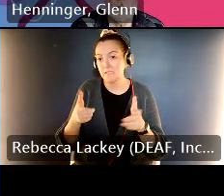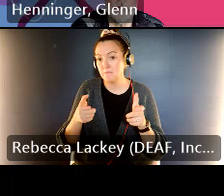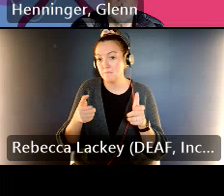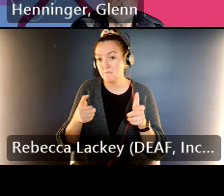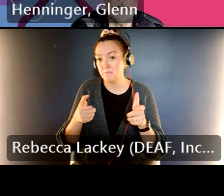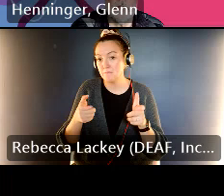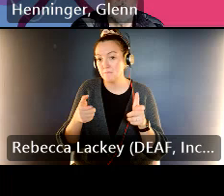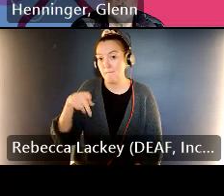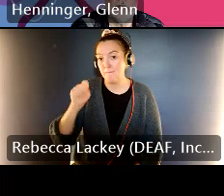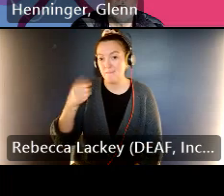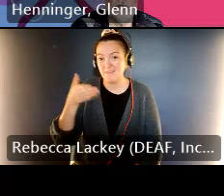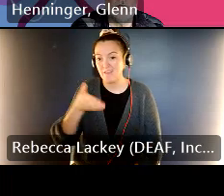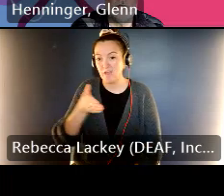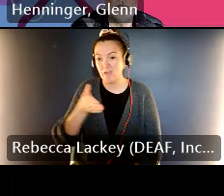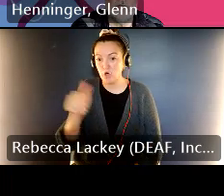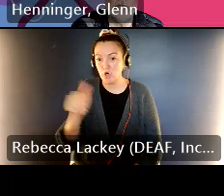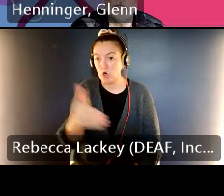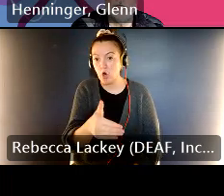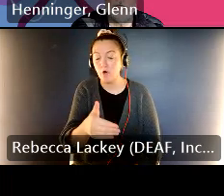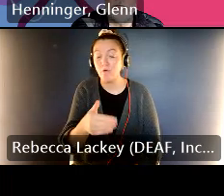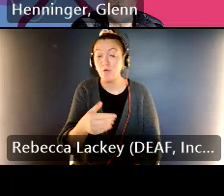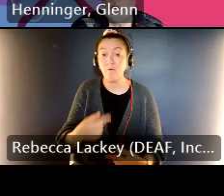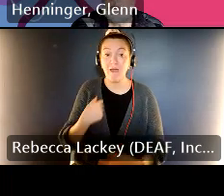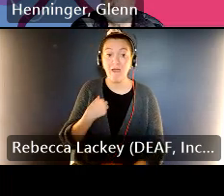So we have one here. Do you see my screen?